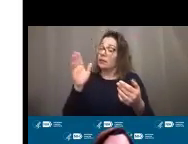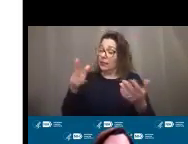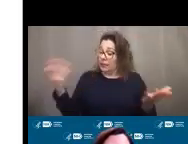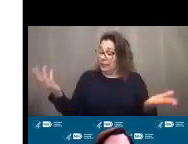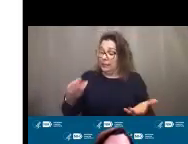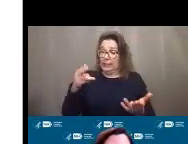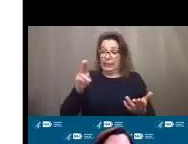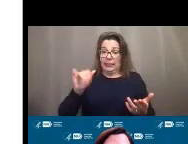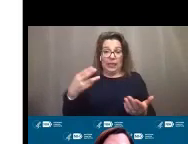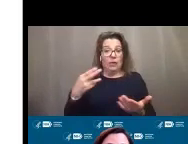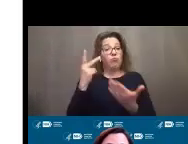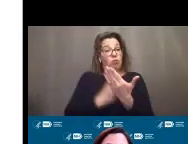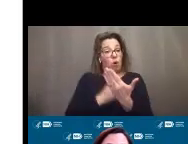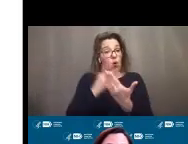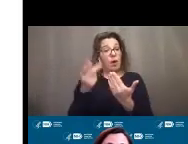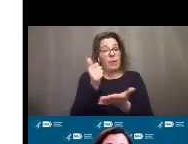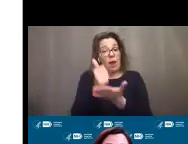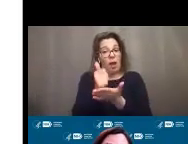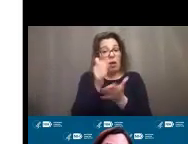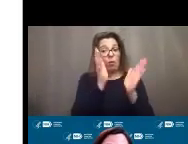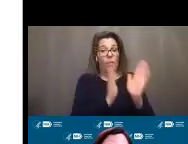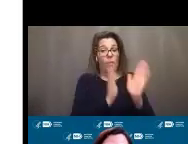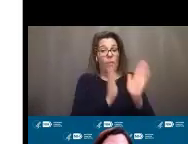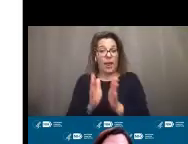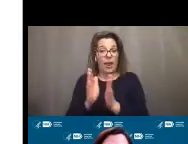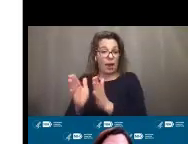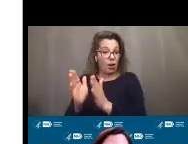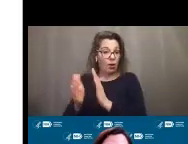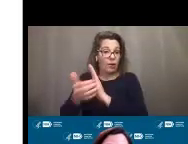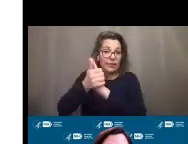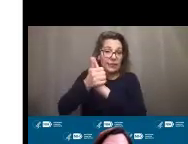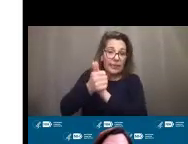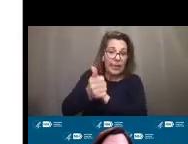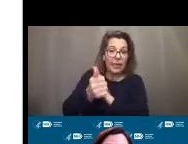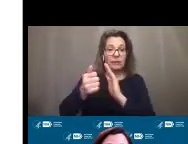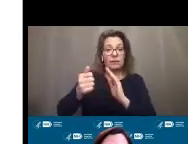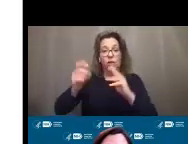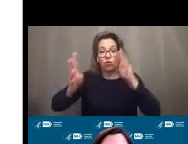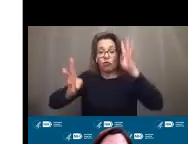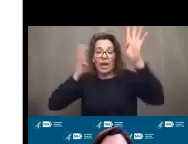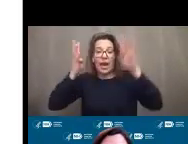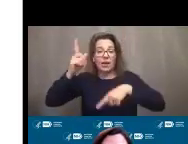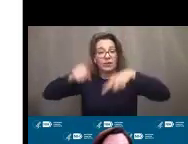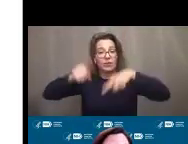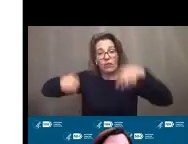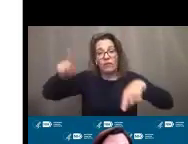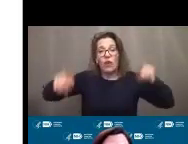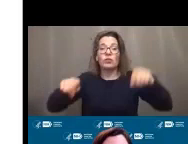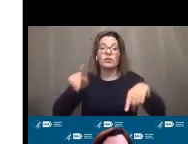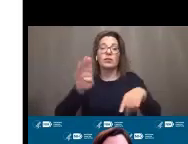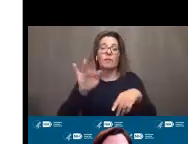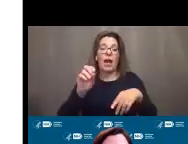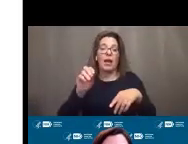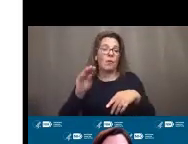Is there an area that you're having trouble with? And then if we do see those red flags,